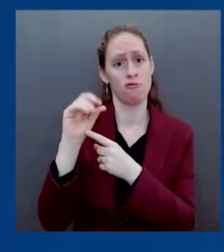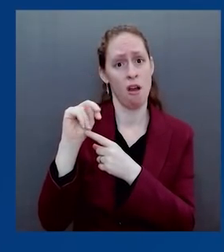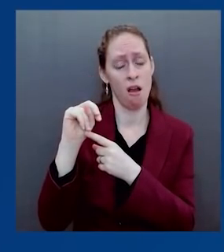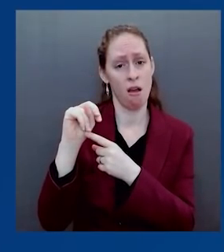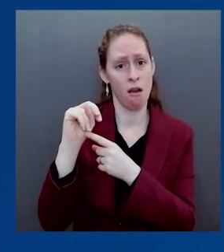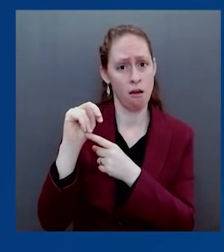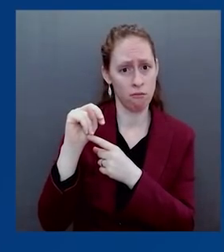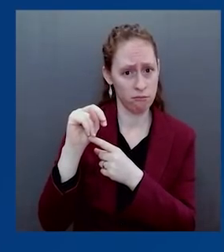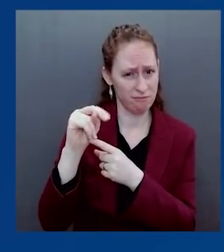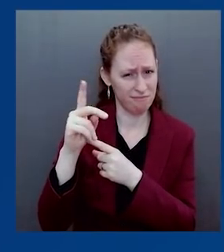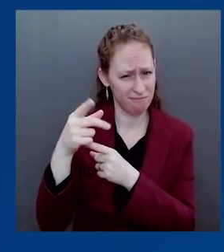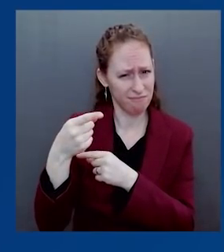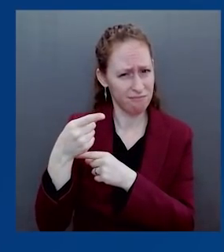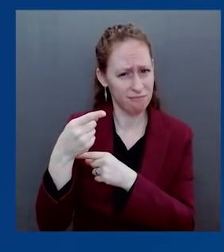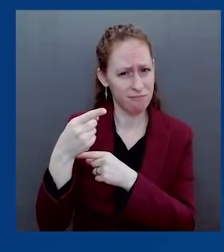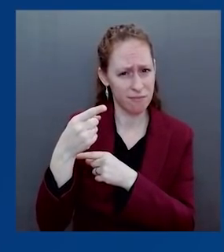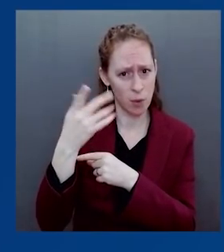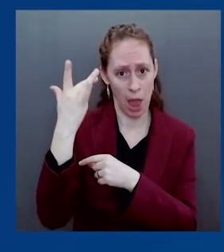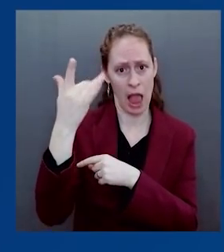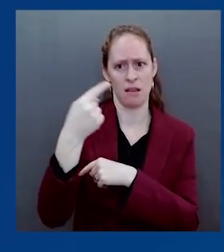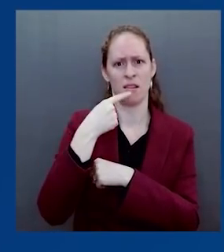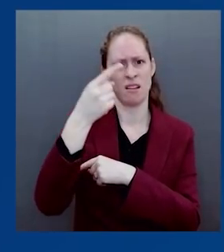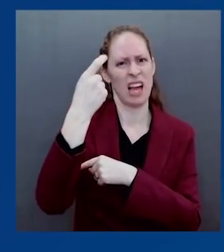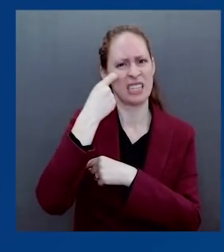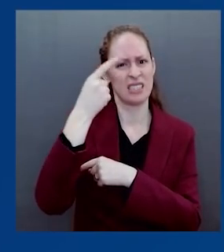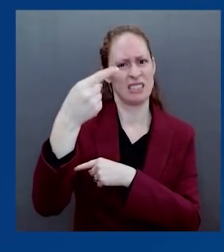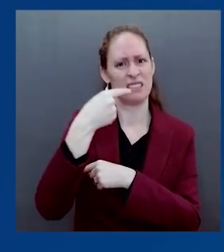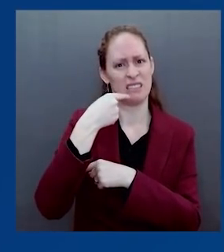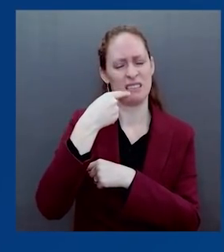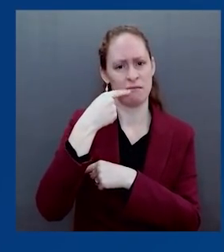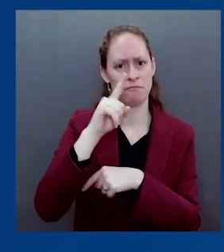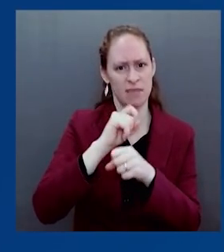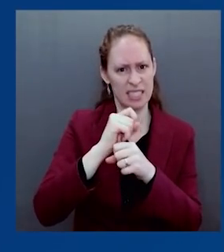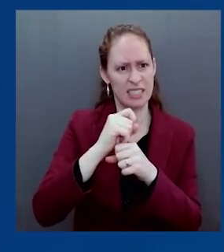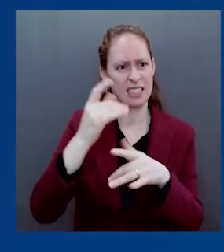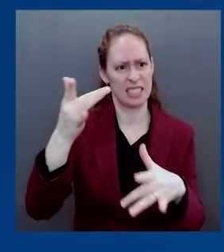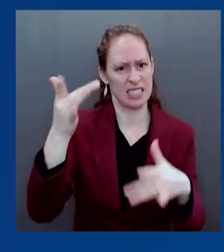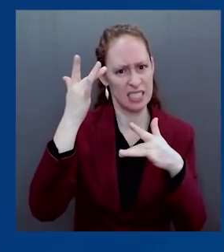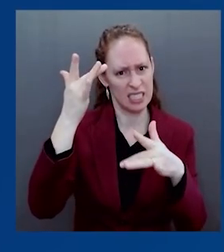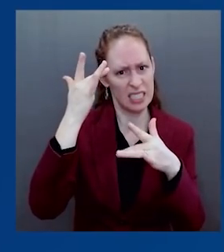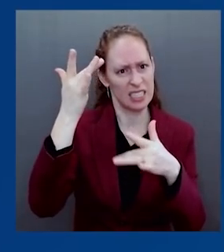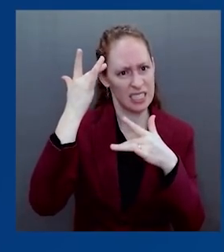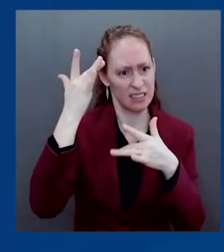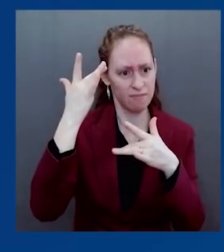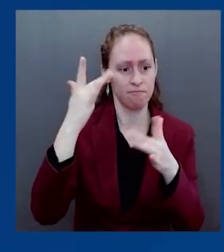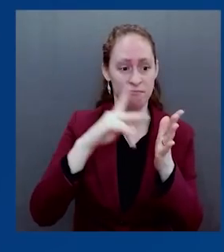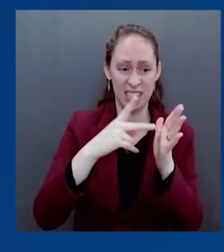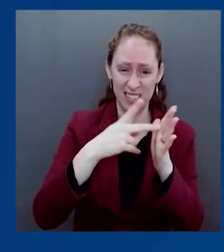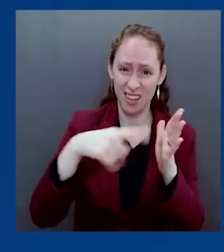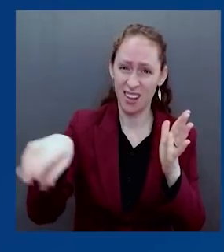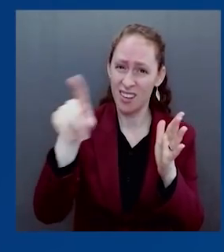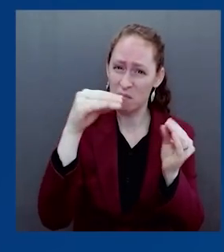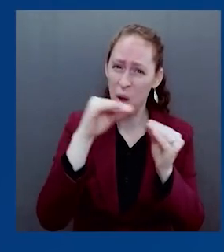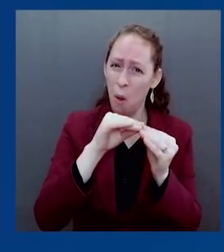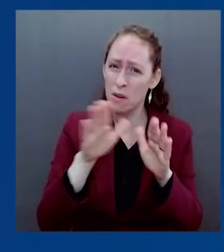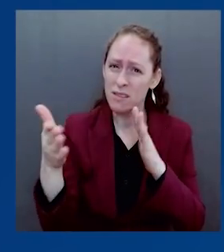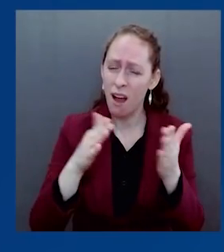a huge number of cases, there's going to be a larger portion of deaths? Thanks. Mr. Zients: Dr. Walensky. Dr. Walensky: Yeah, that's a really important question.